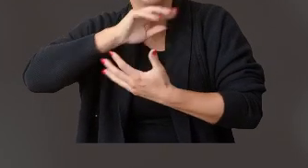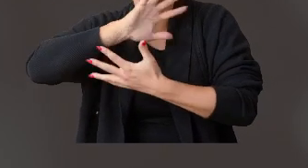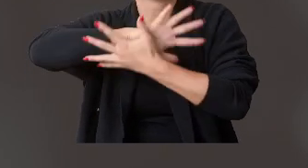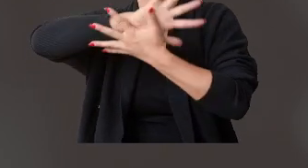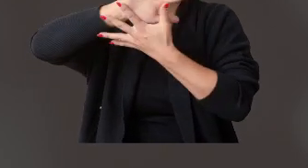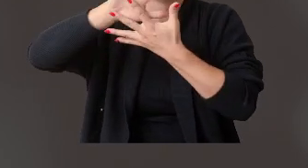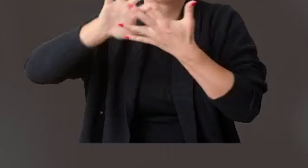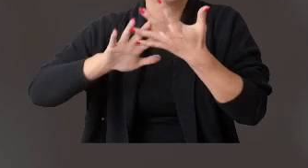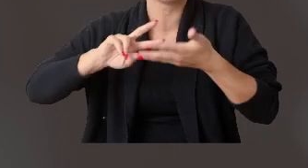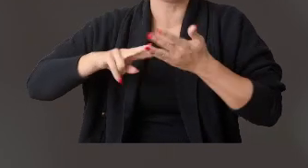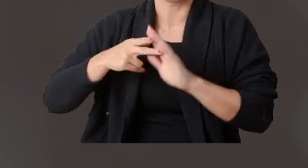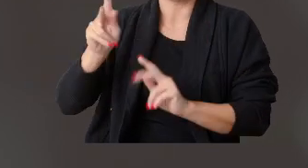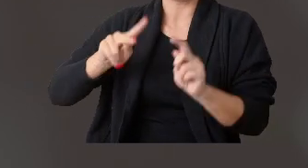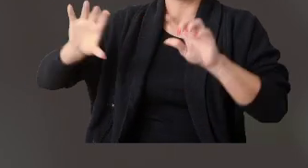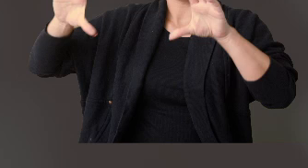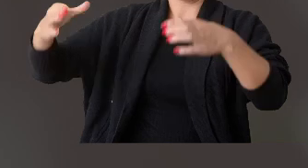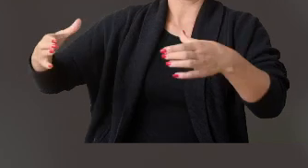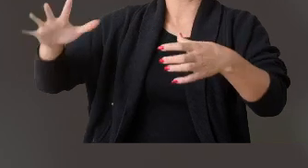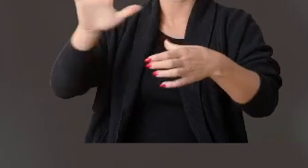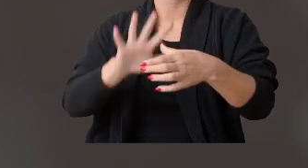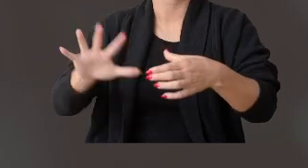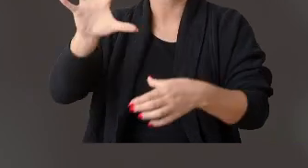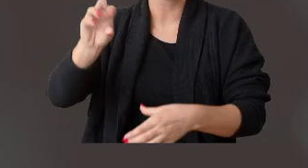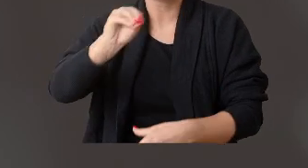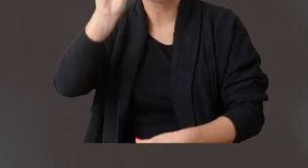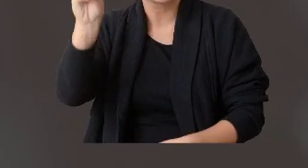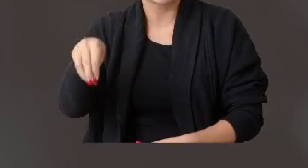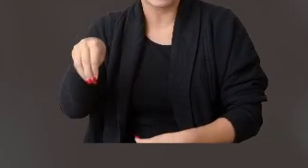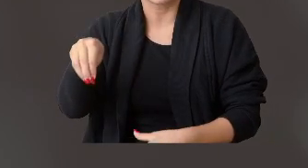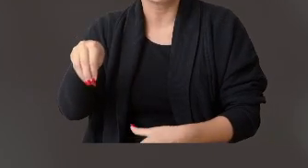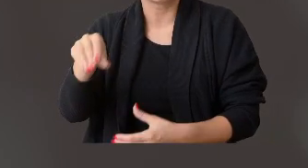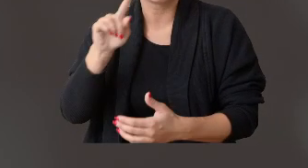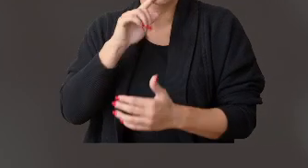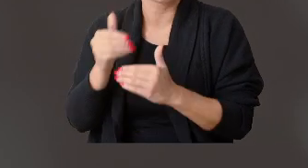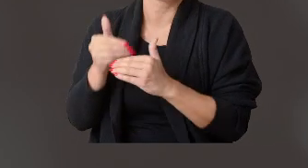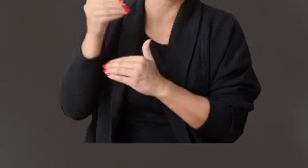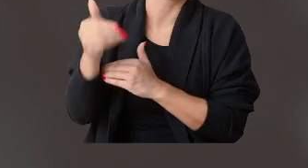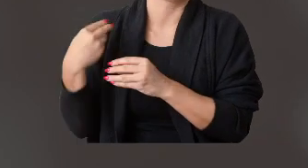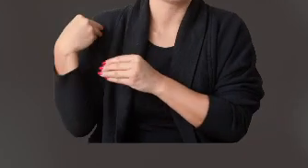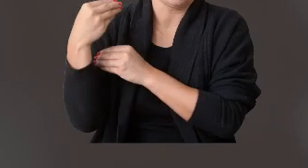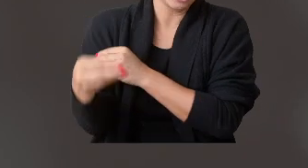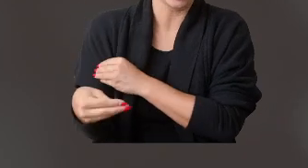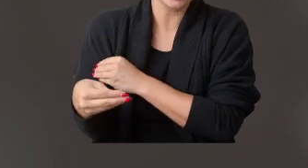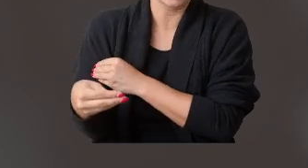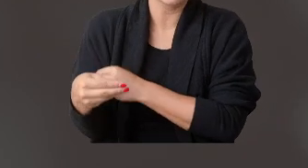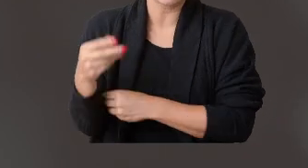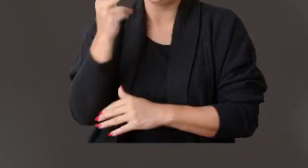is growing to the point of almost 50% of the population with the new upcoming generation.